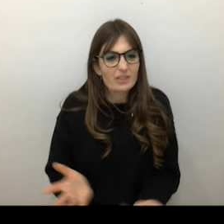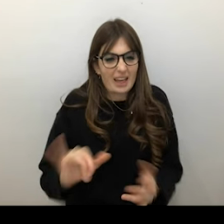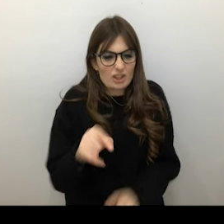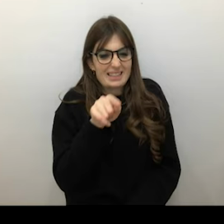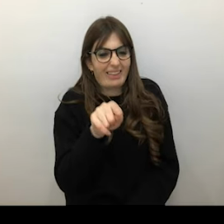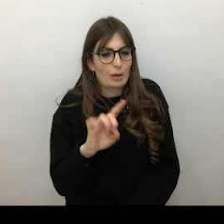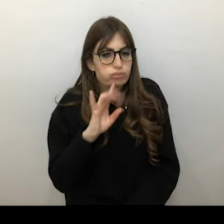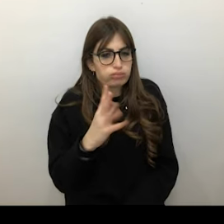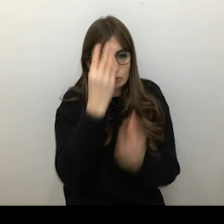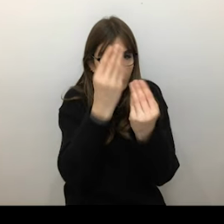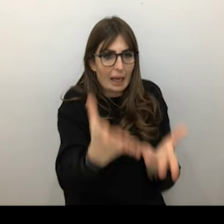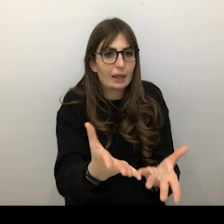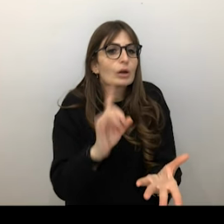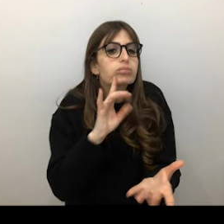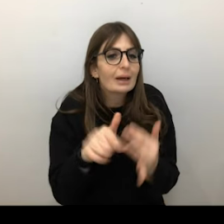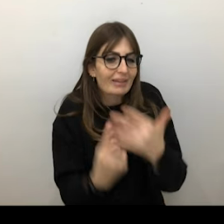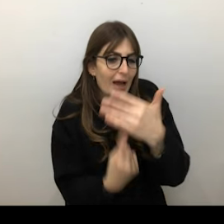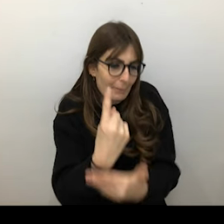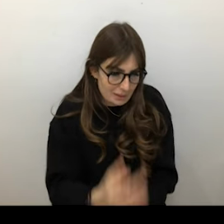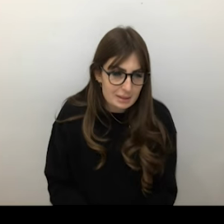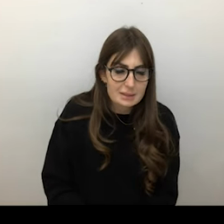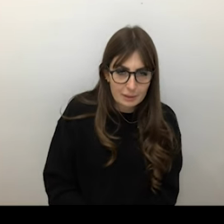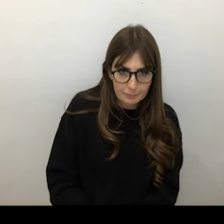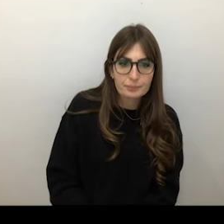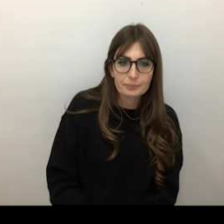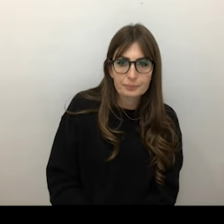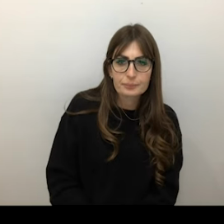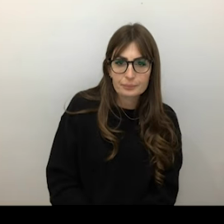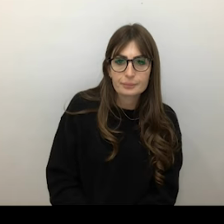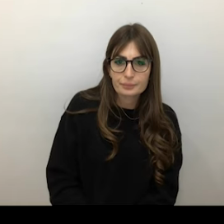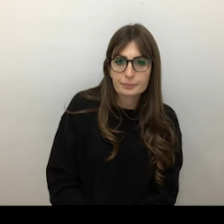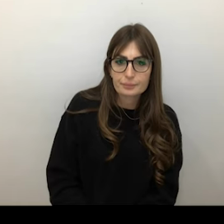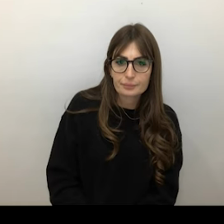They're simply there to inform a possible recoupment model if the project is successful.